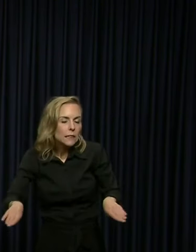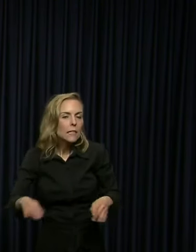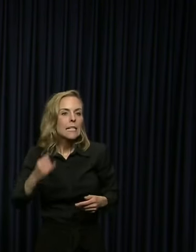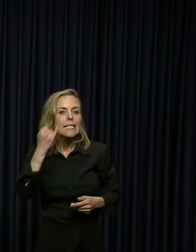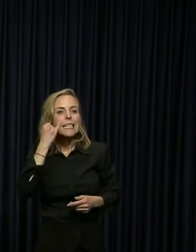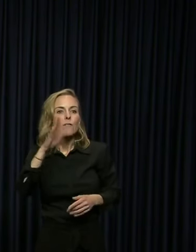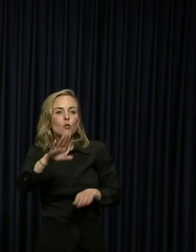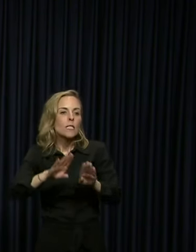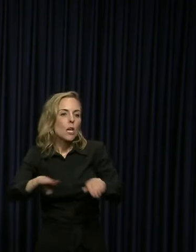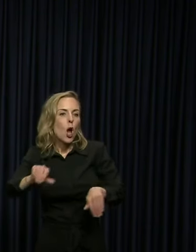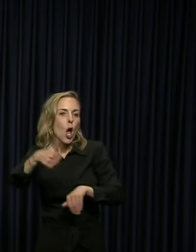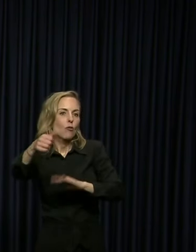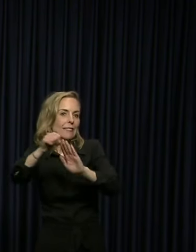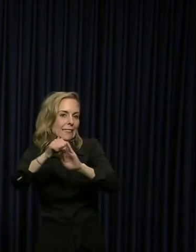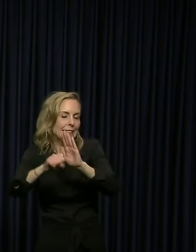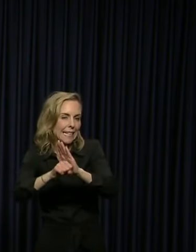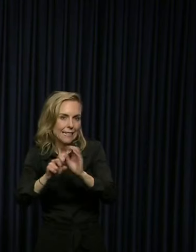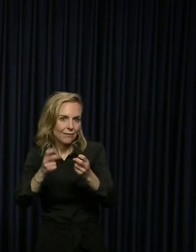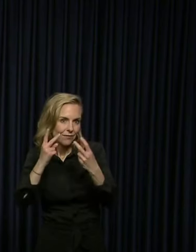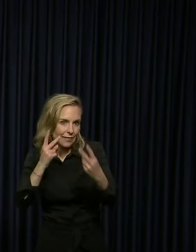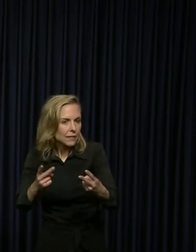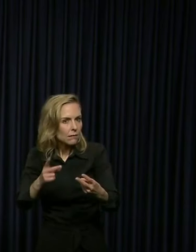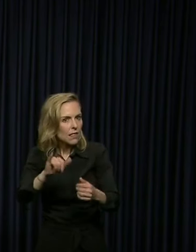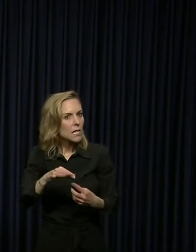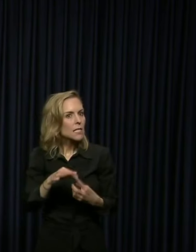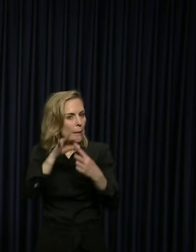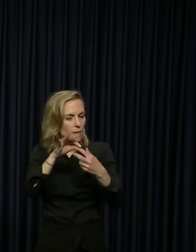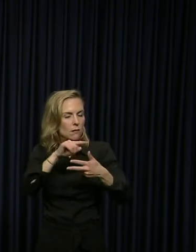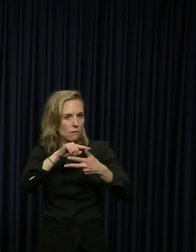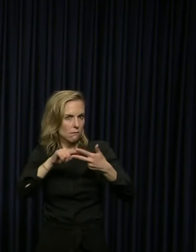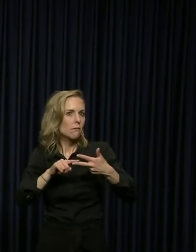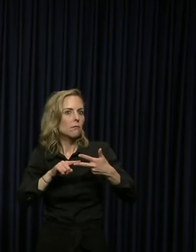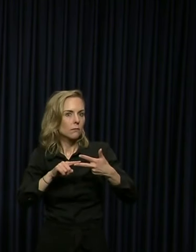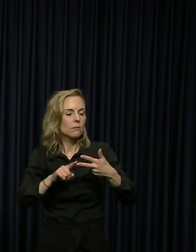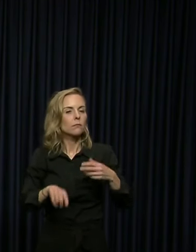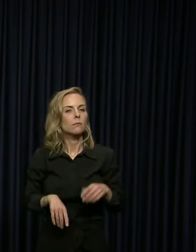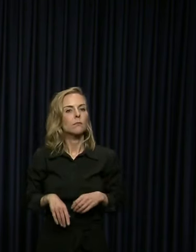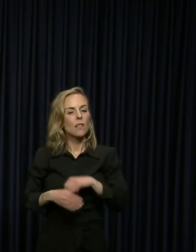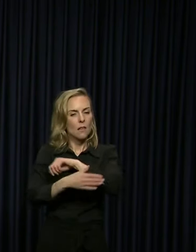BELIEVE IS THE MOST SIGNIFICANT